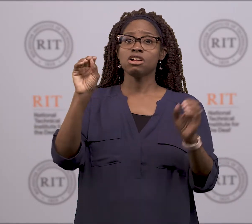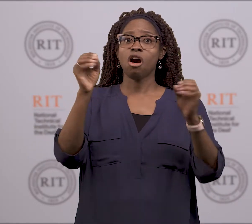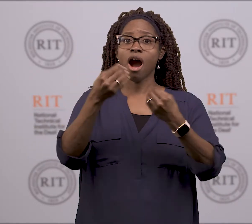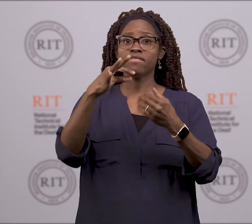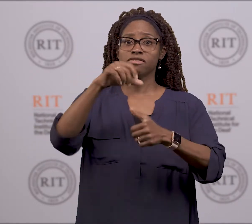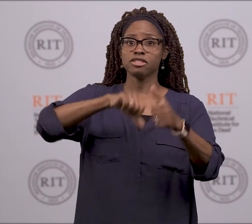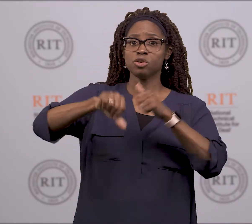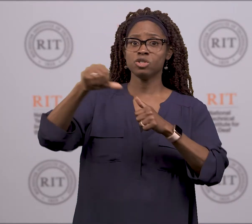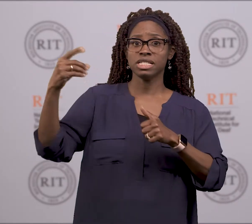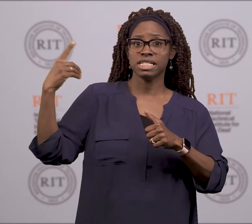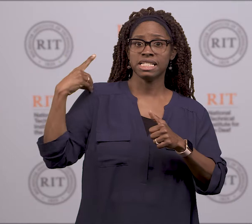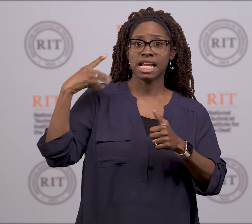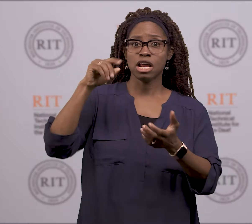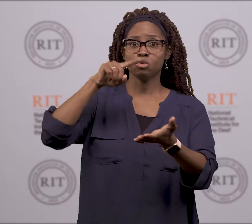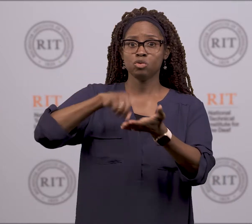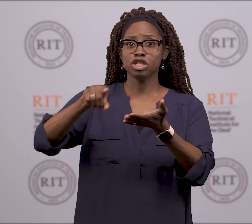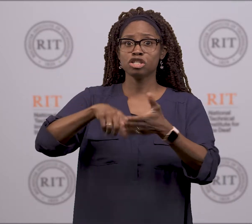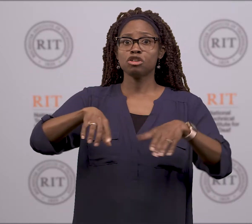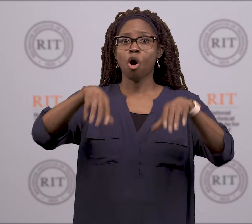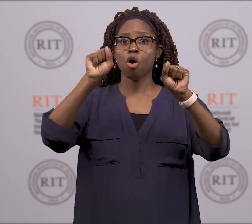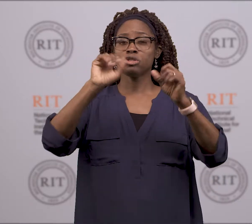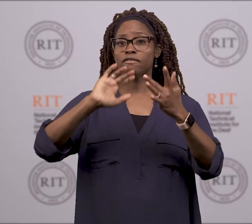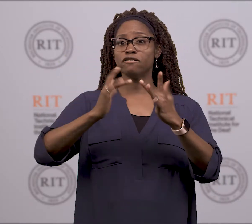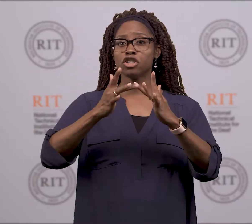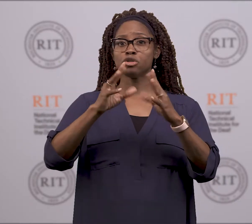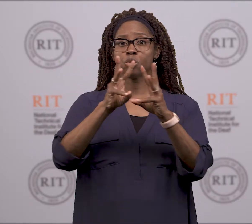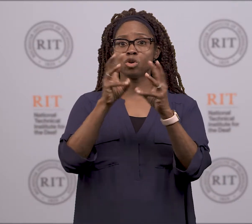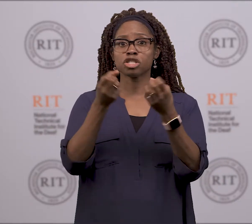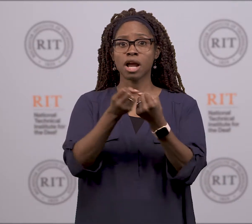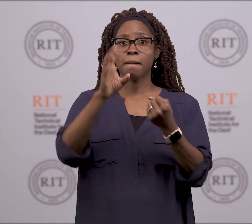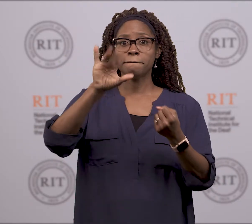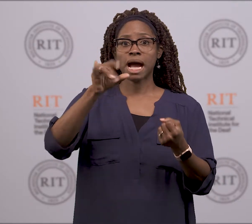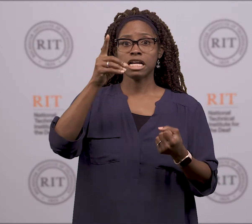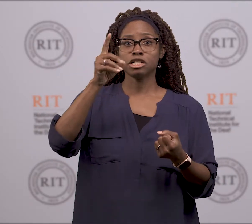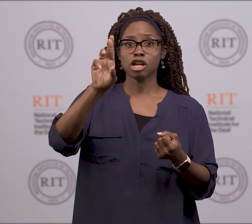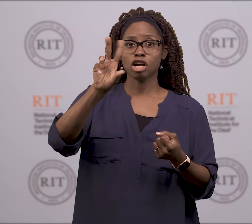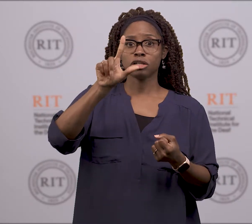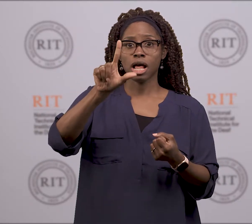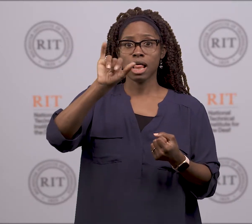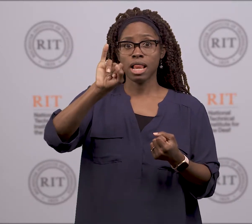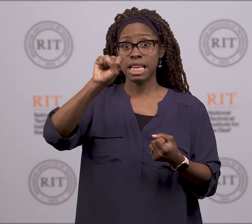on April 9, NTID’s Office of the Associate Dean of Research